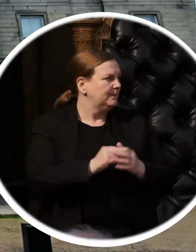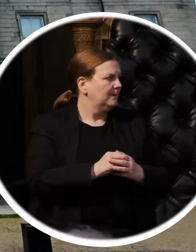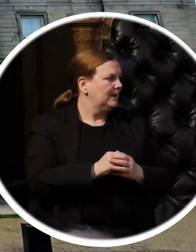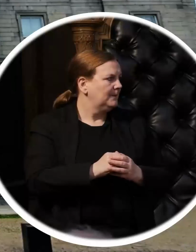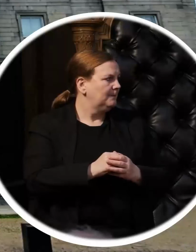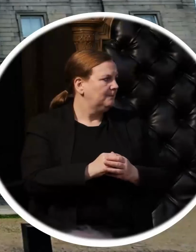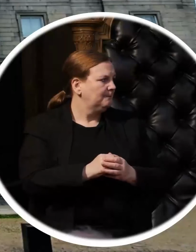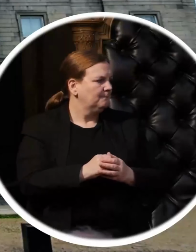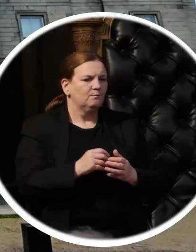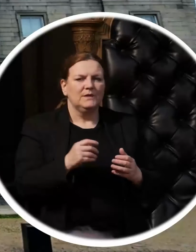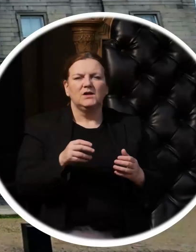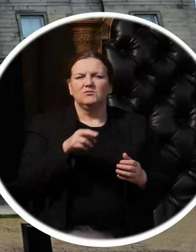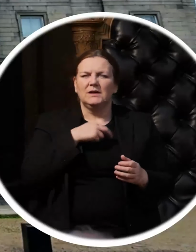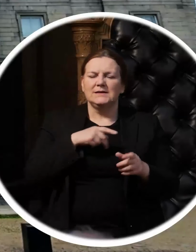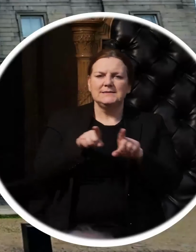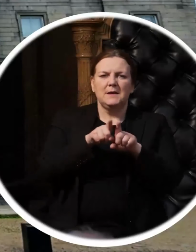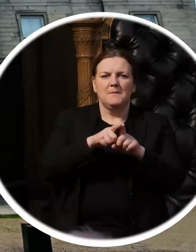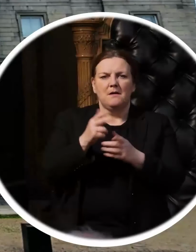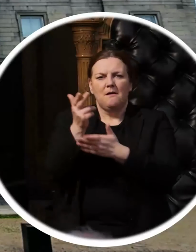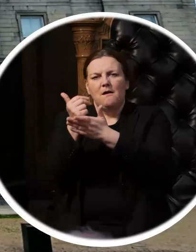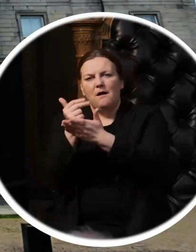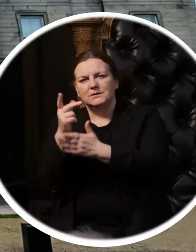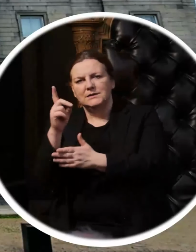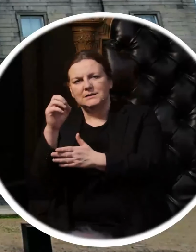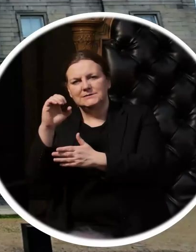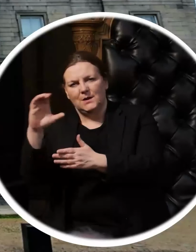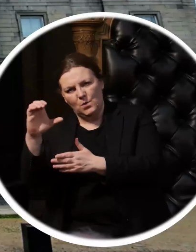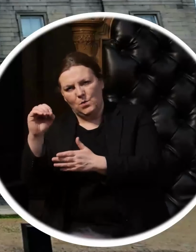Deco, if you like, at the end of the at the end of the